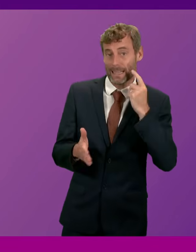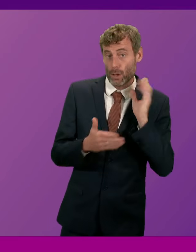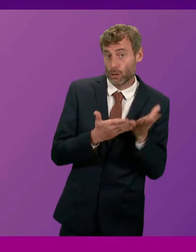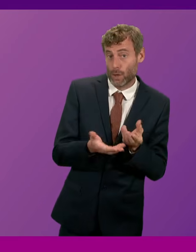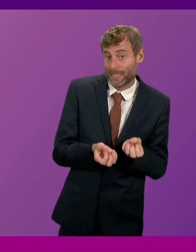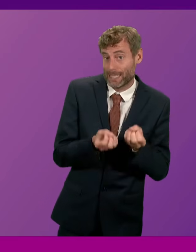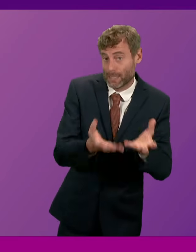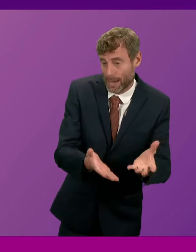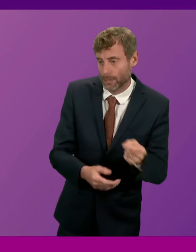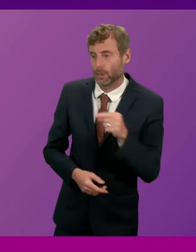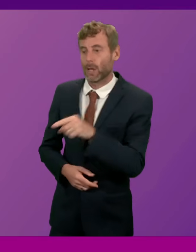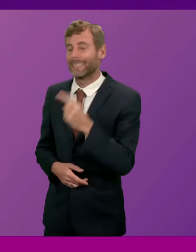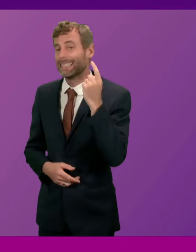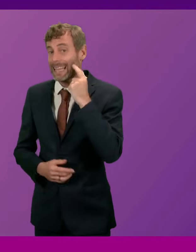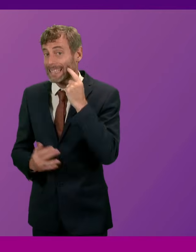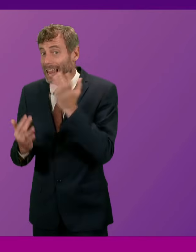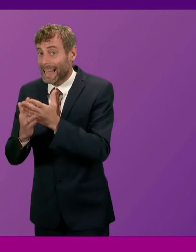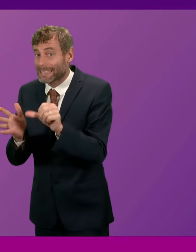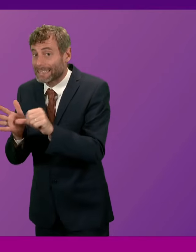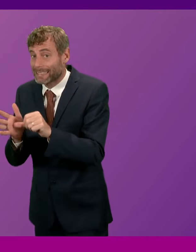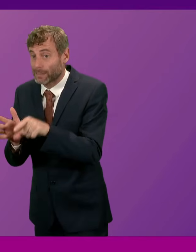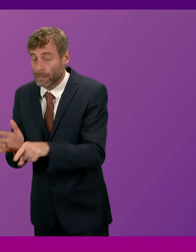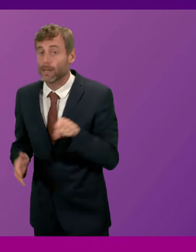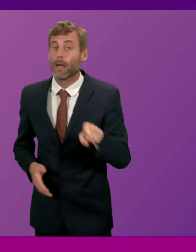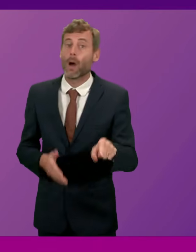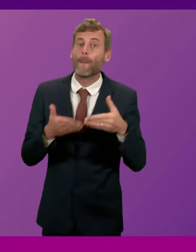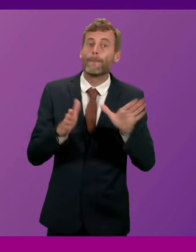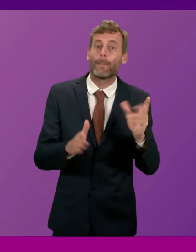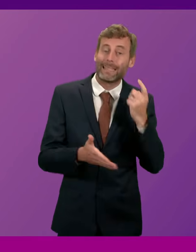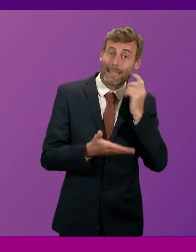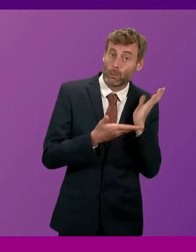in dental access issues. The main role of the public dental service is to treat patients who